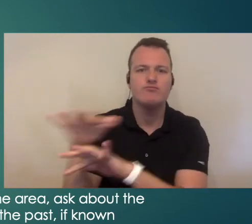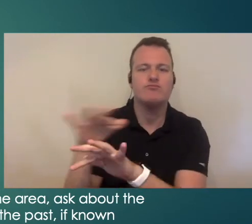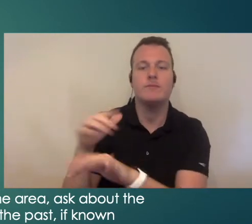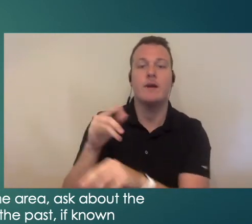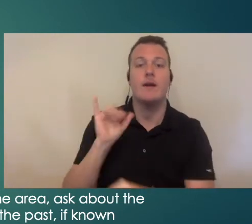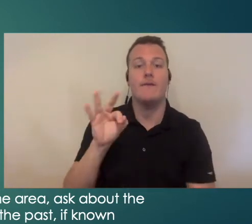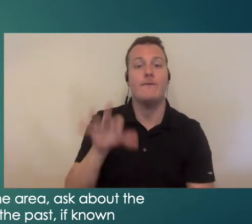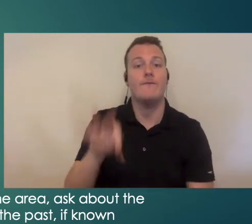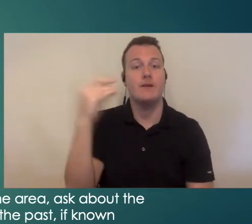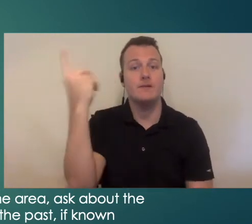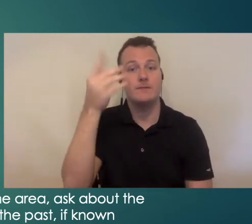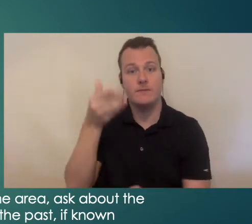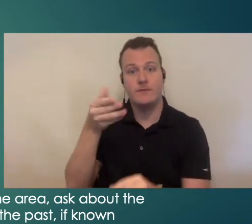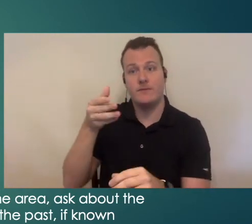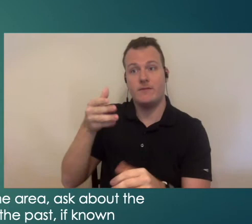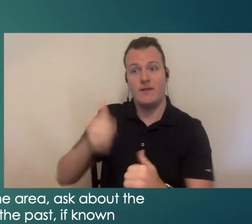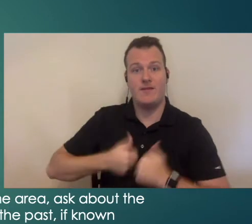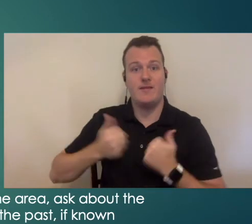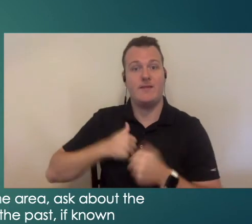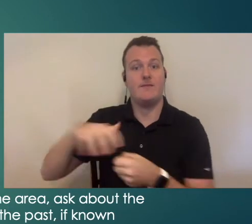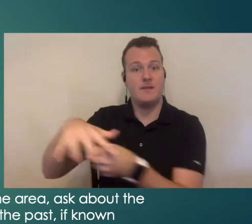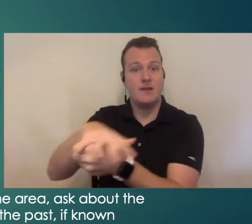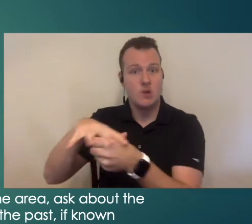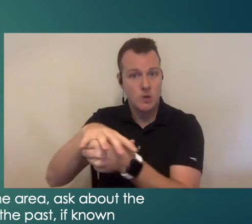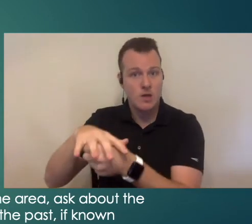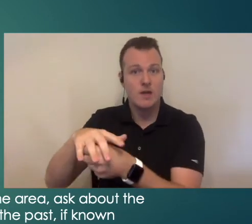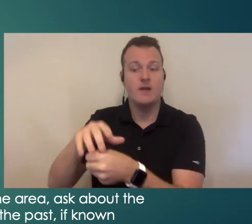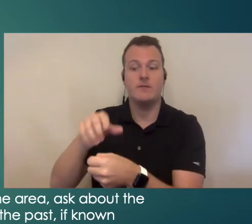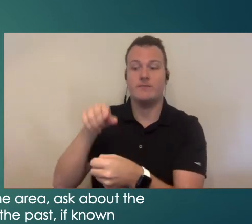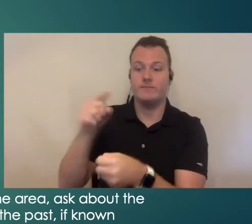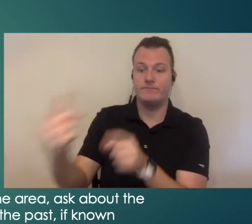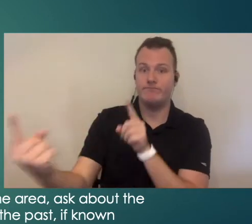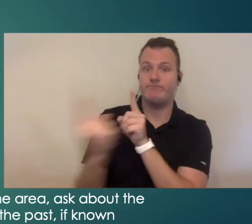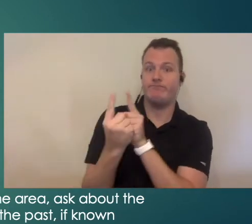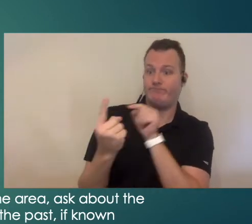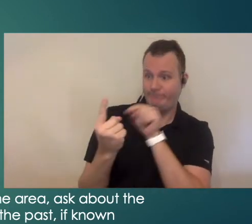who lives in the area and knows the clinic's reputation, or maybe someone who